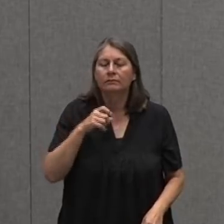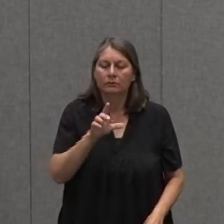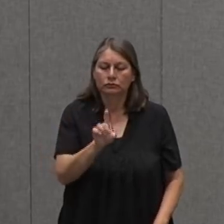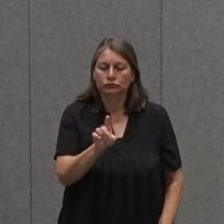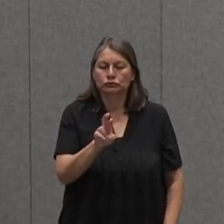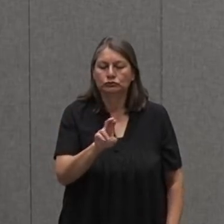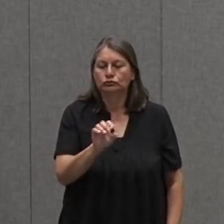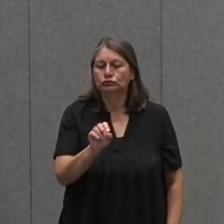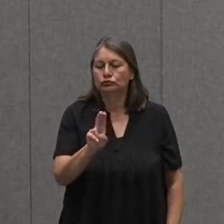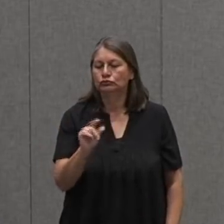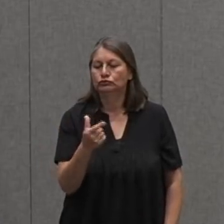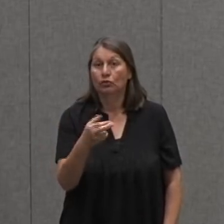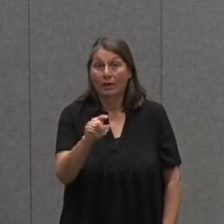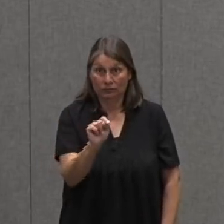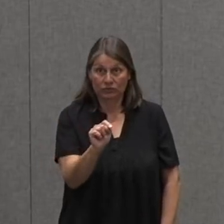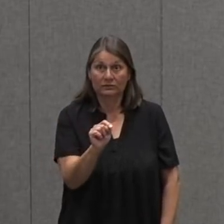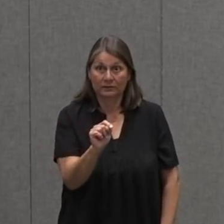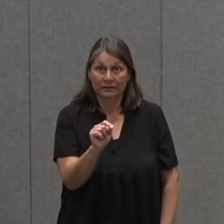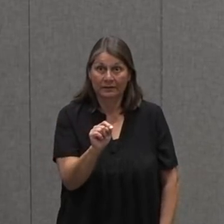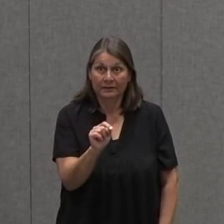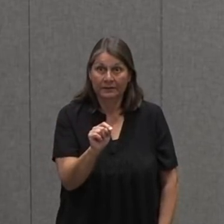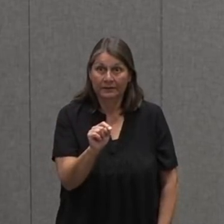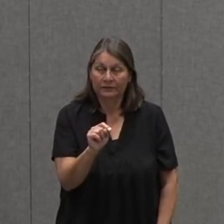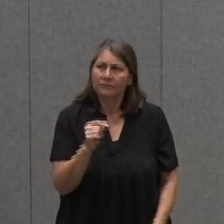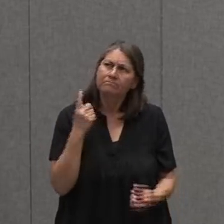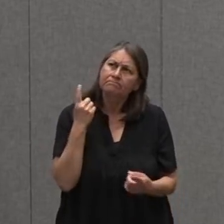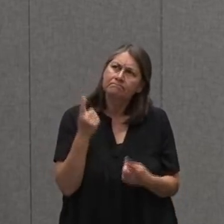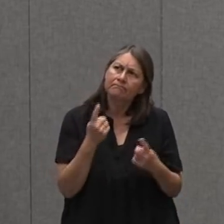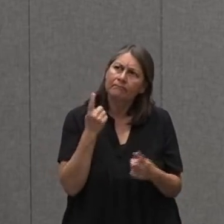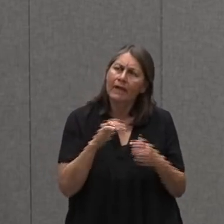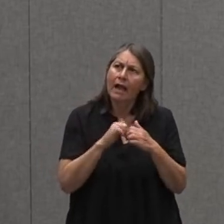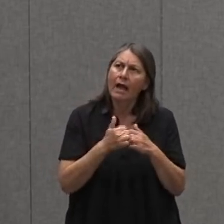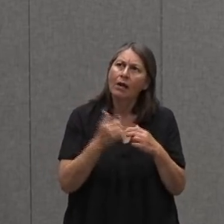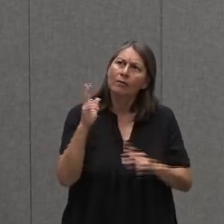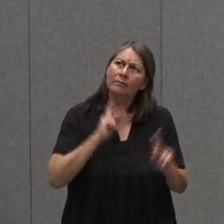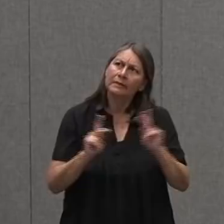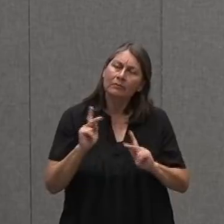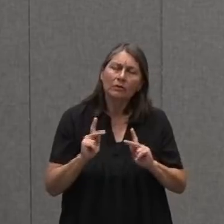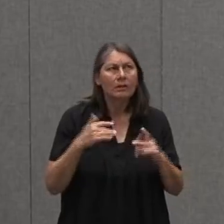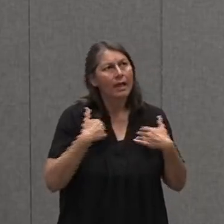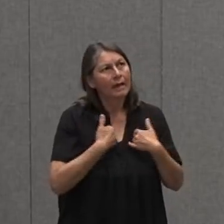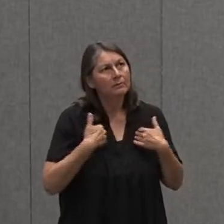and we have to think about how people and animals react to those changes.